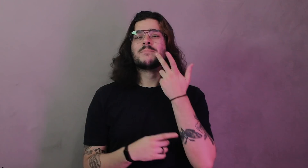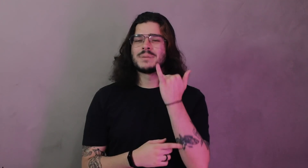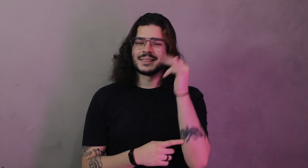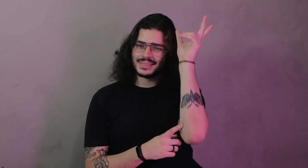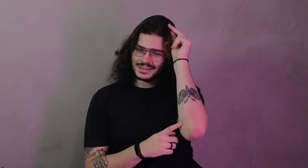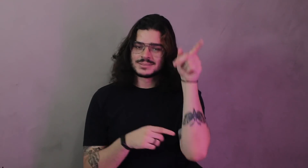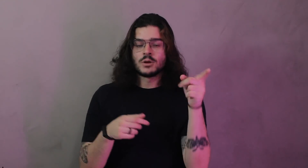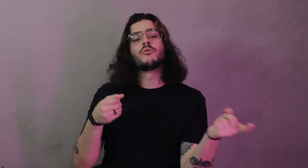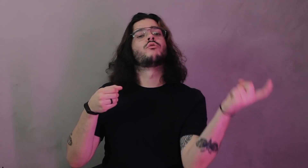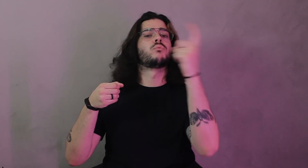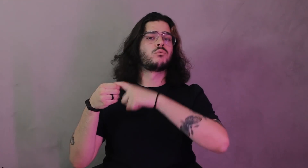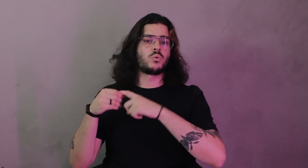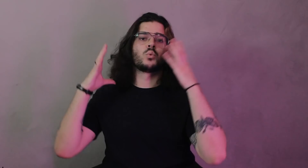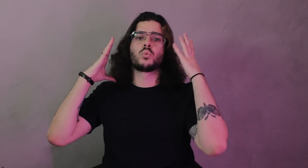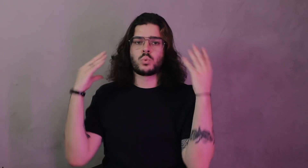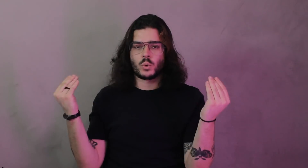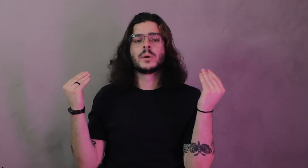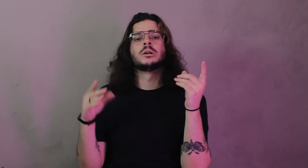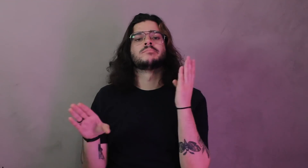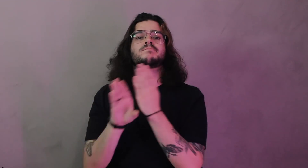Back in the Netherlands, Otto learns